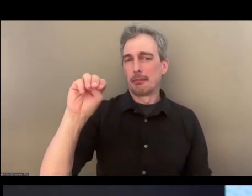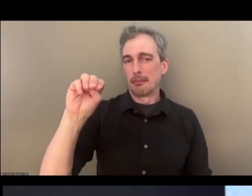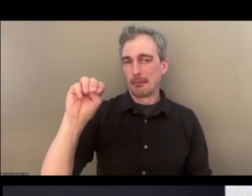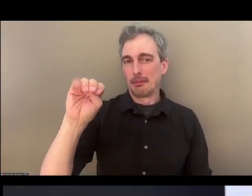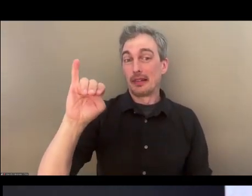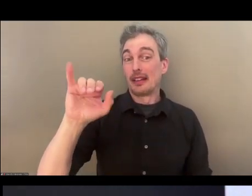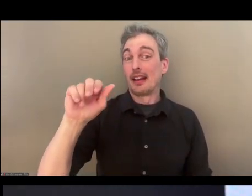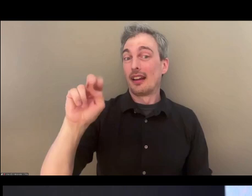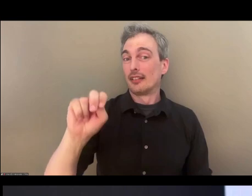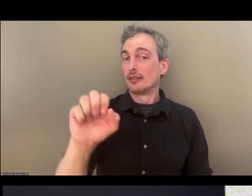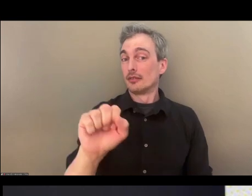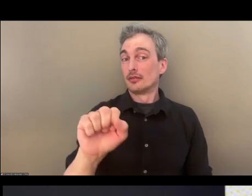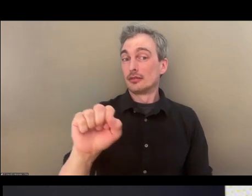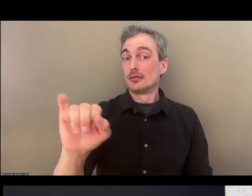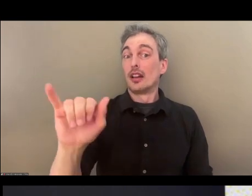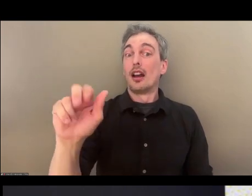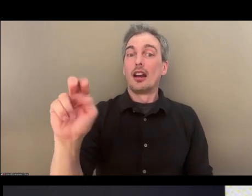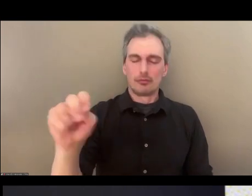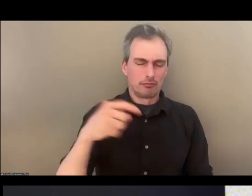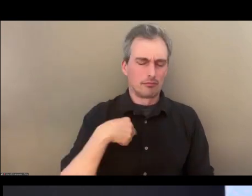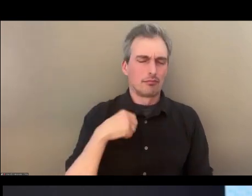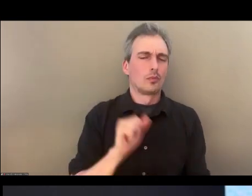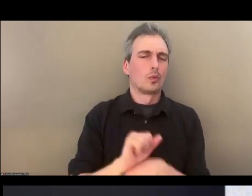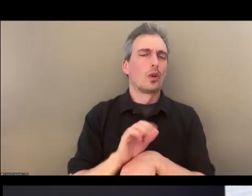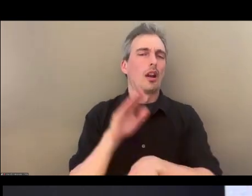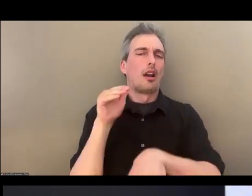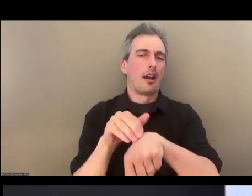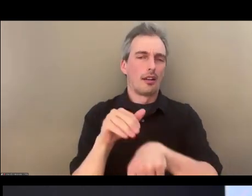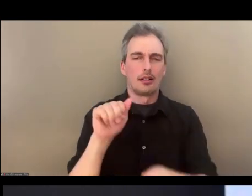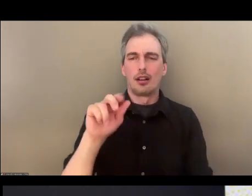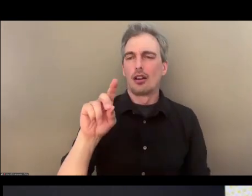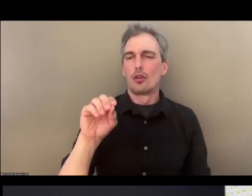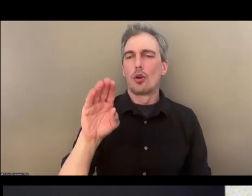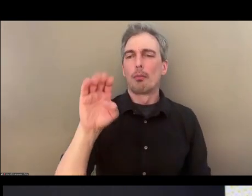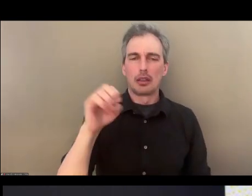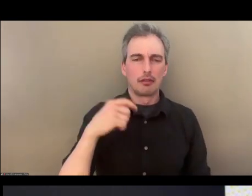I am a design accessibility program manager.